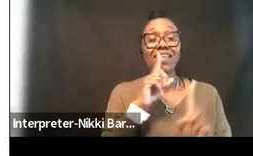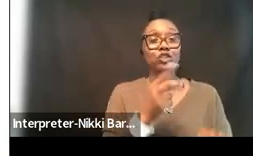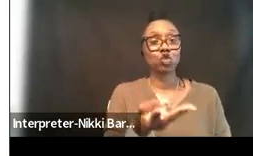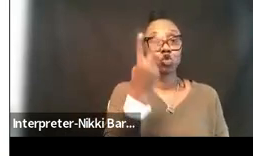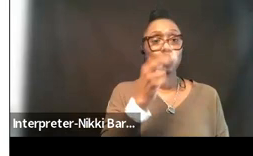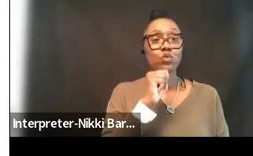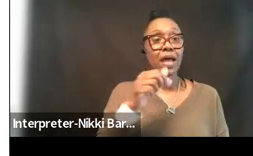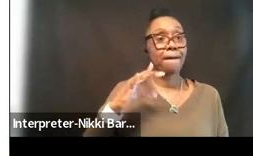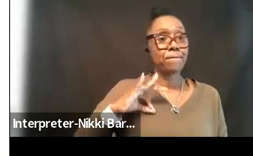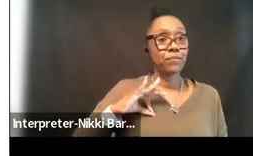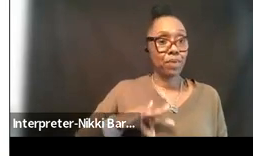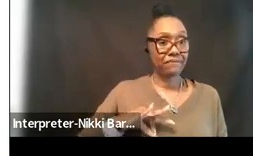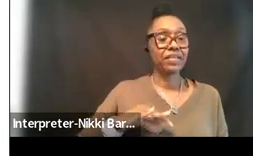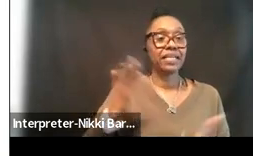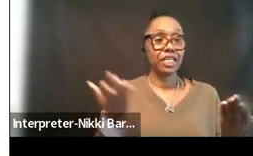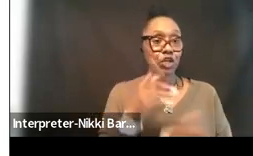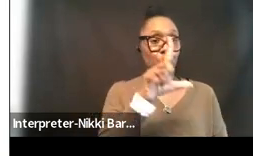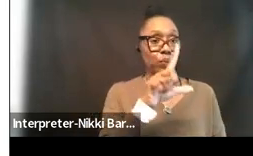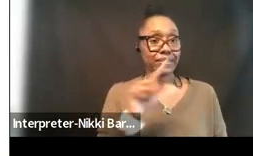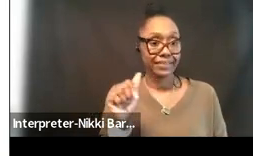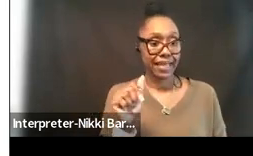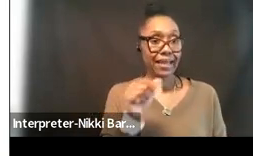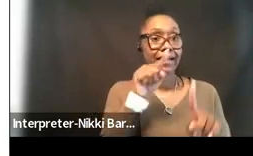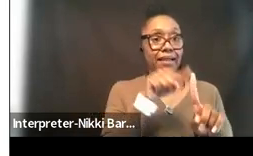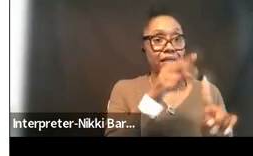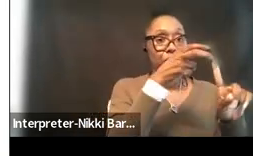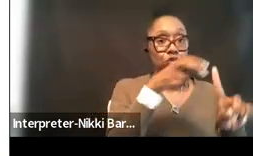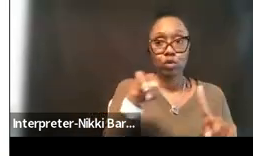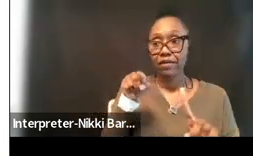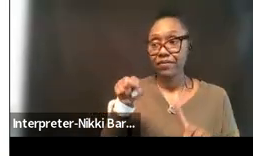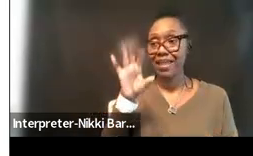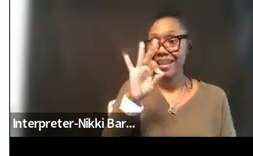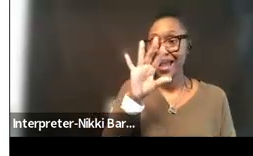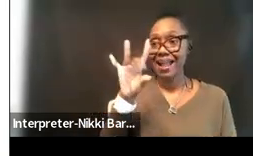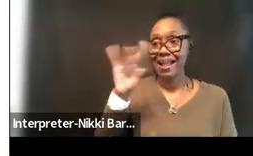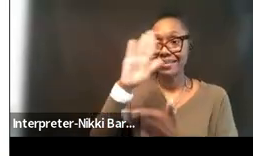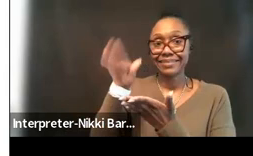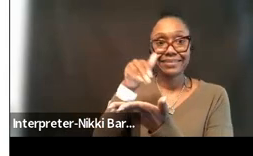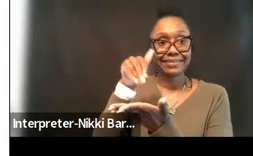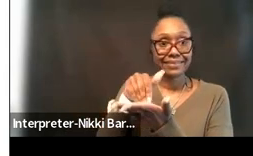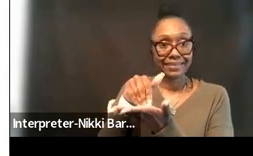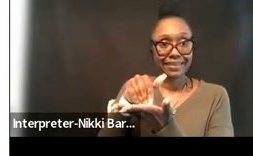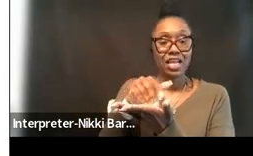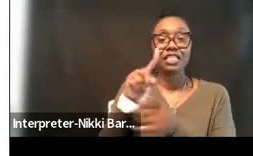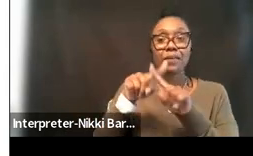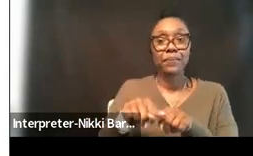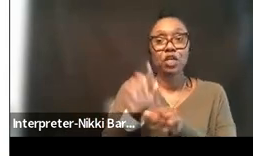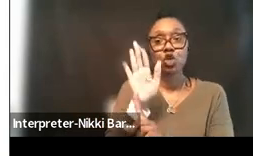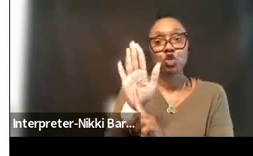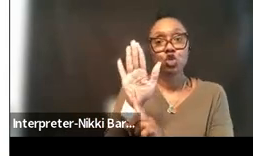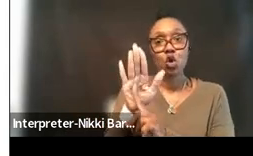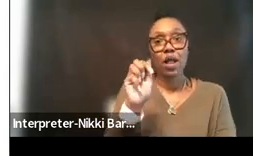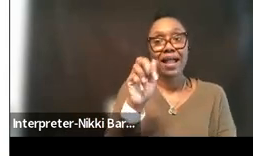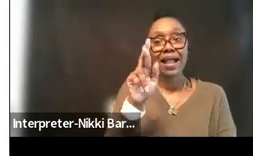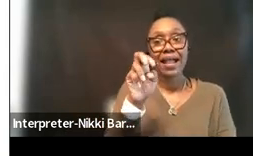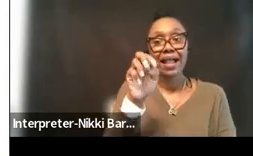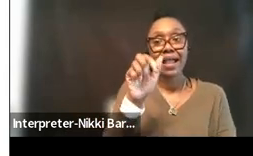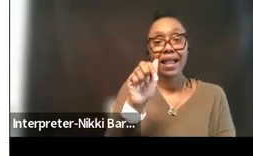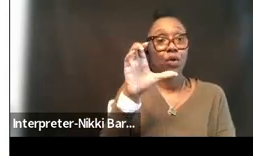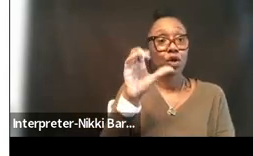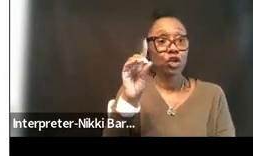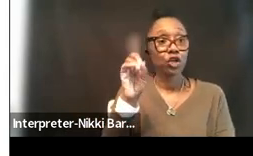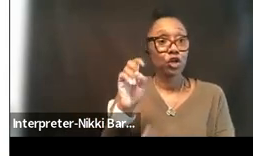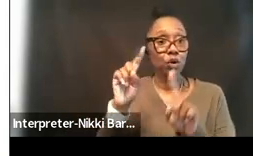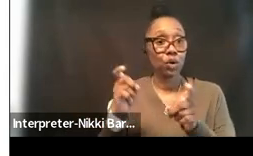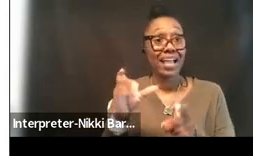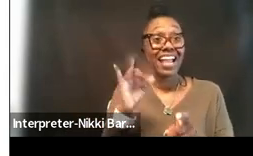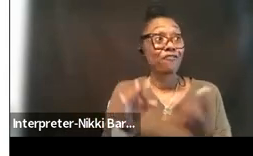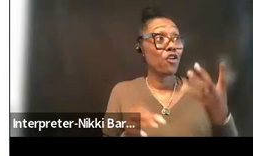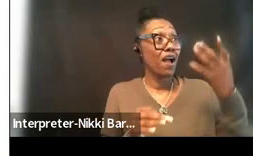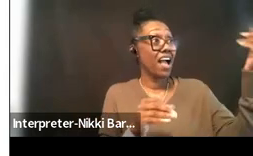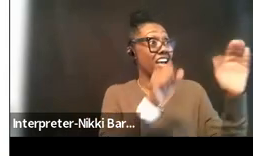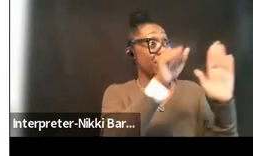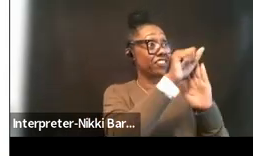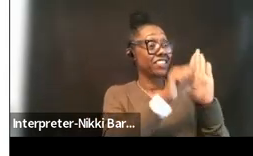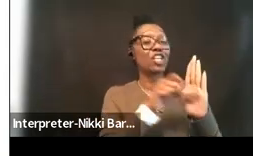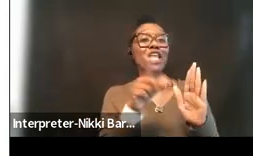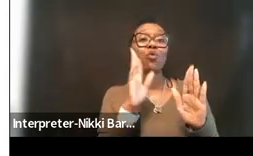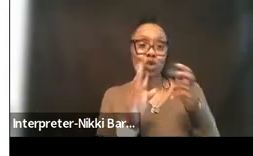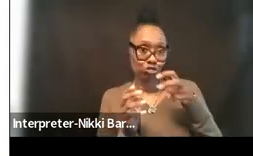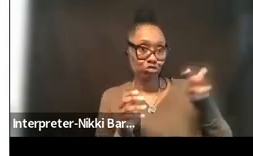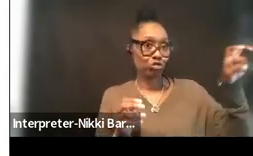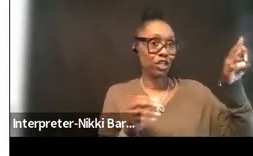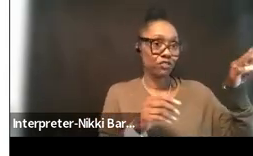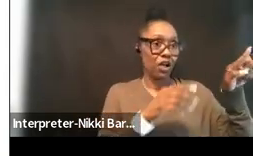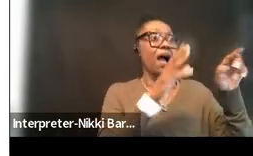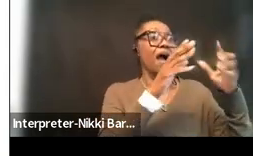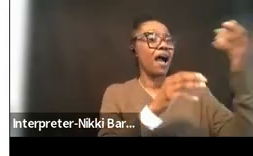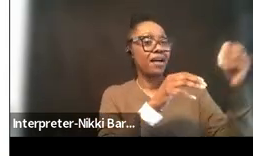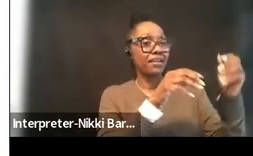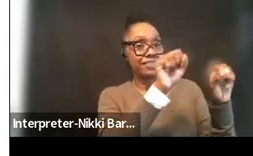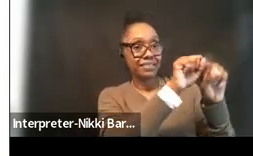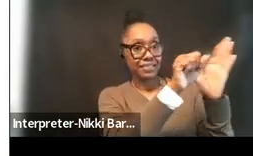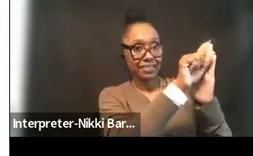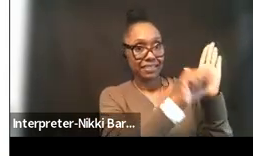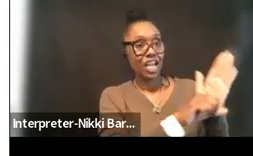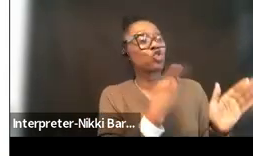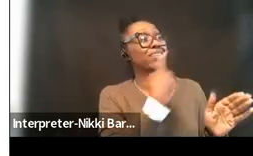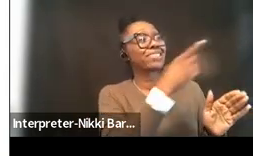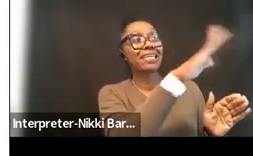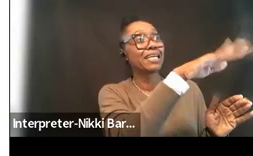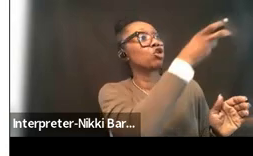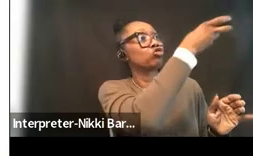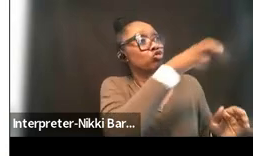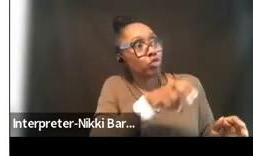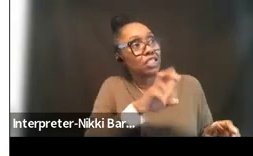Code you are dialing from. So if you have an out of state area code, you will get routed out of state, but you can request to be routed back to a Louisiana Center, which I recommend.